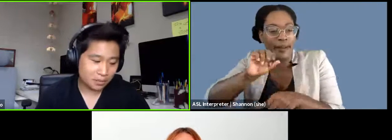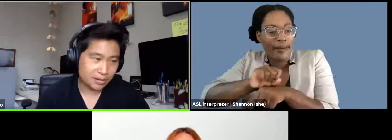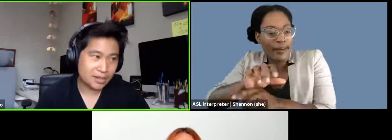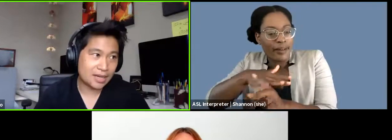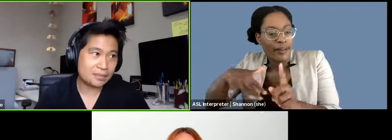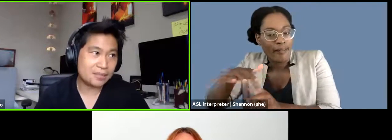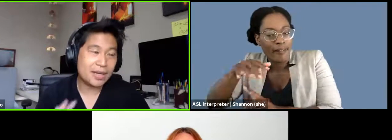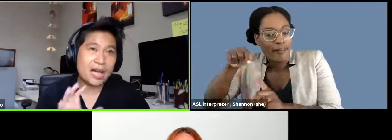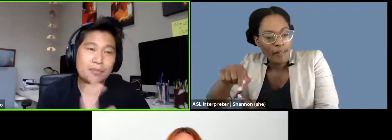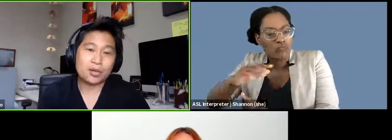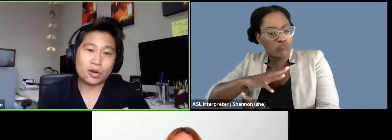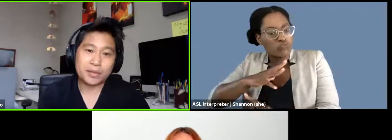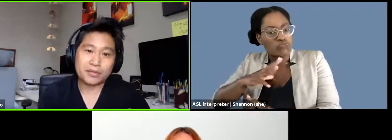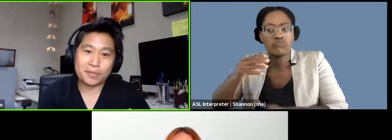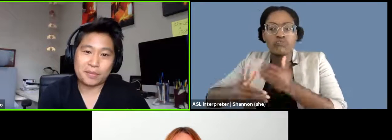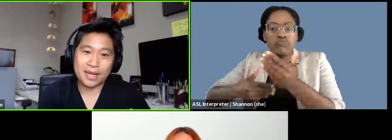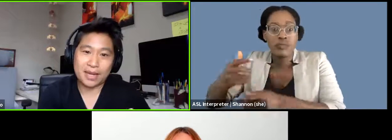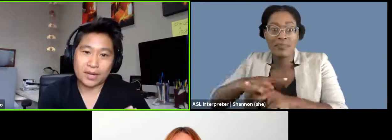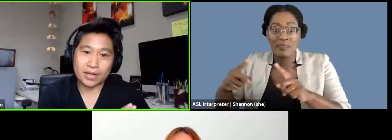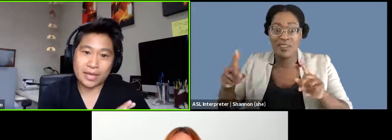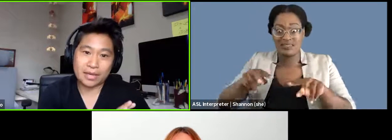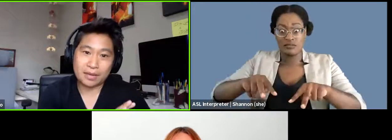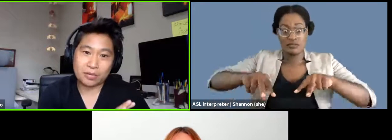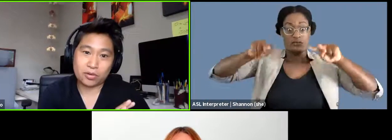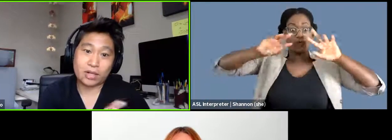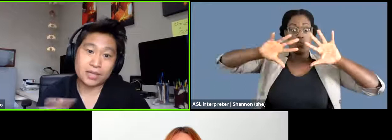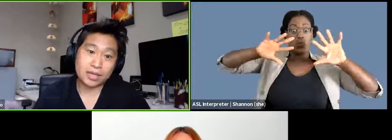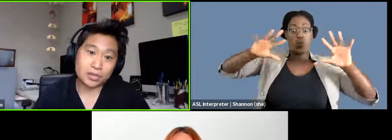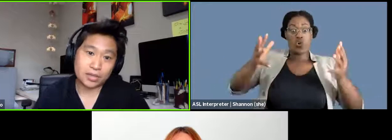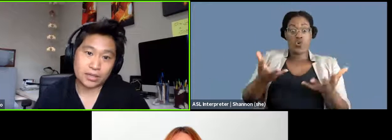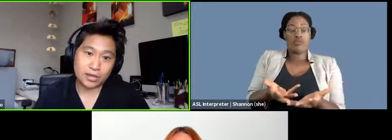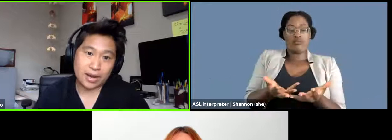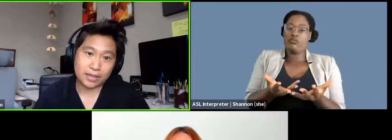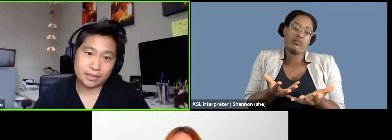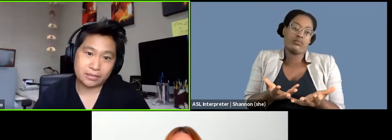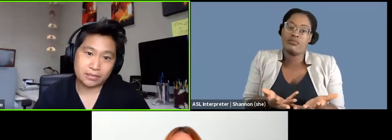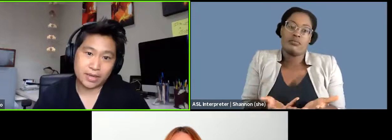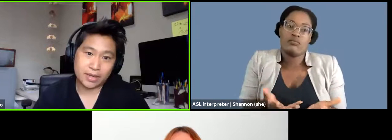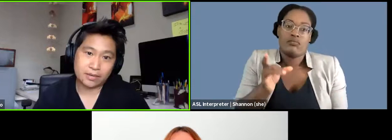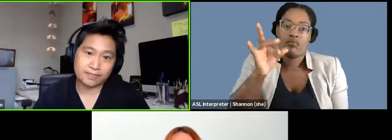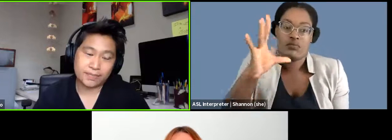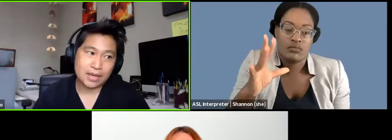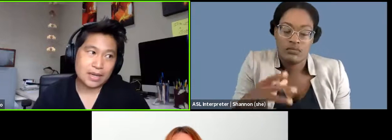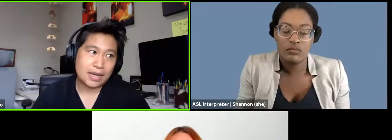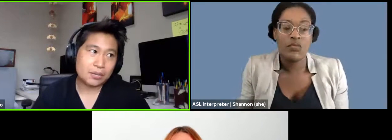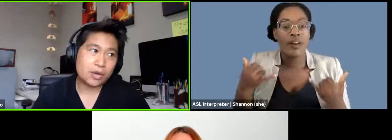Melinda, I am normally from the Bay Area and I am cross-country traveling right now. One